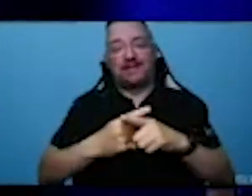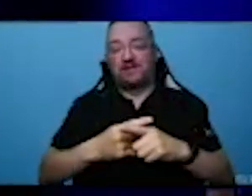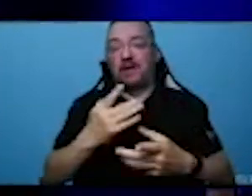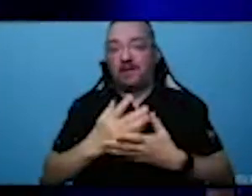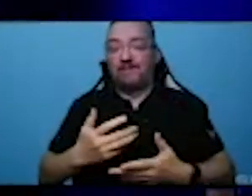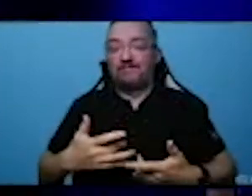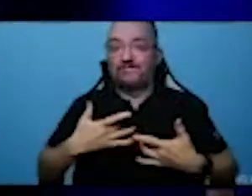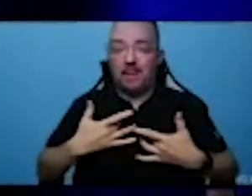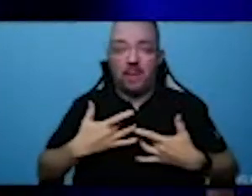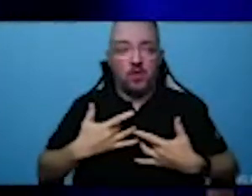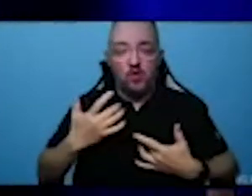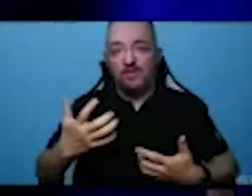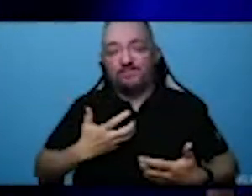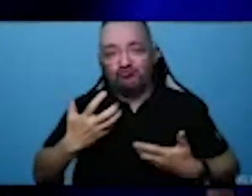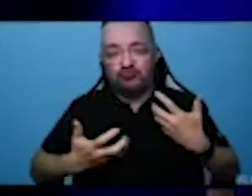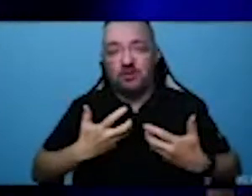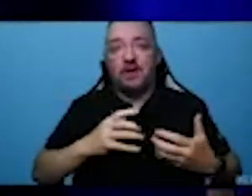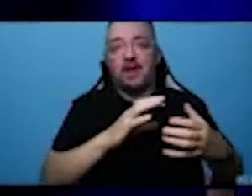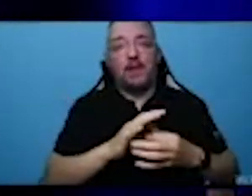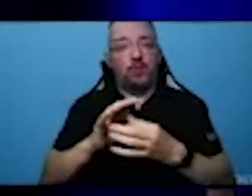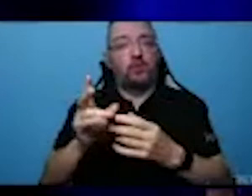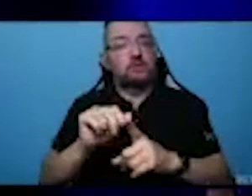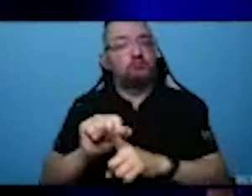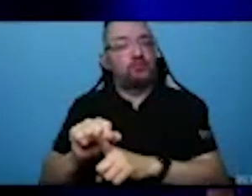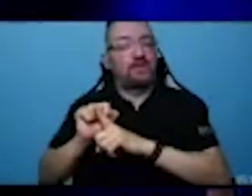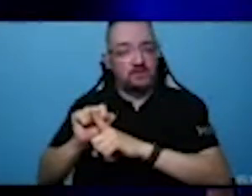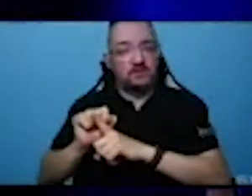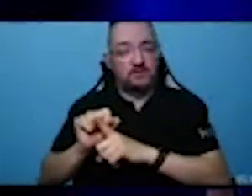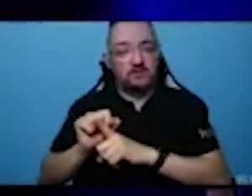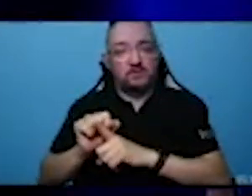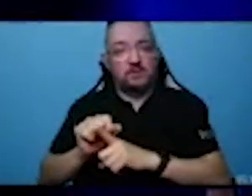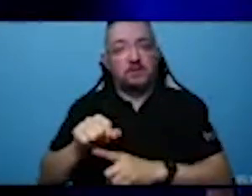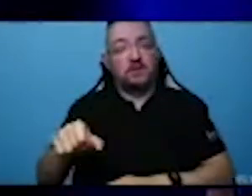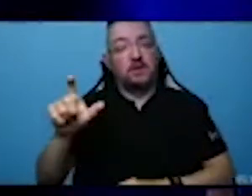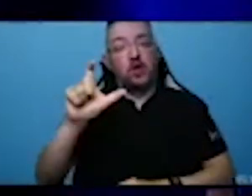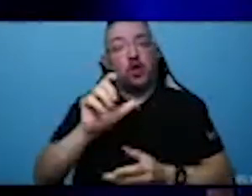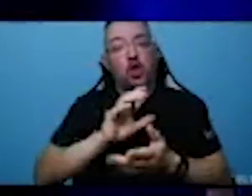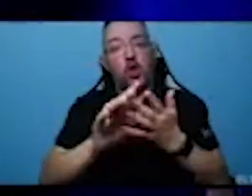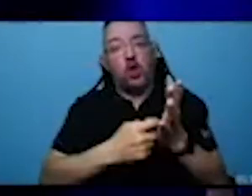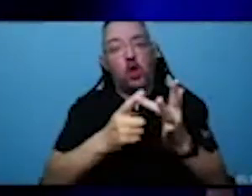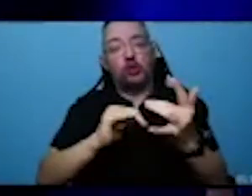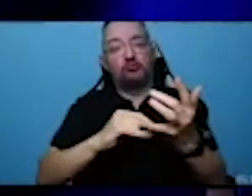was around the theme of prevention. Christie was brilliant in his day and has stood the test of time in terms